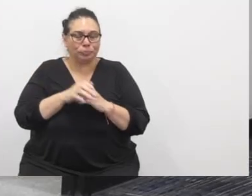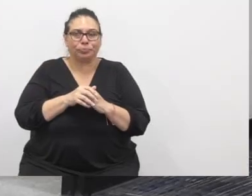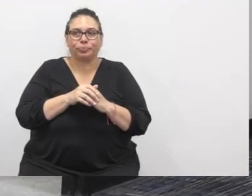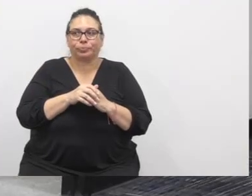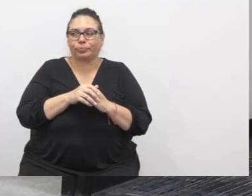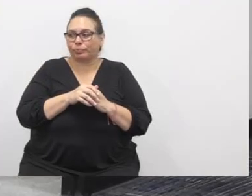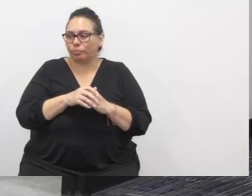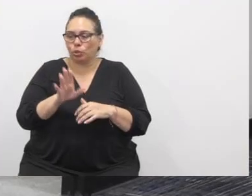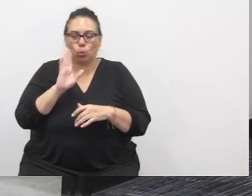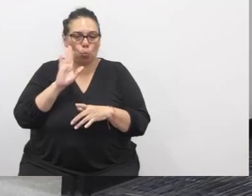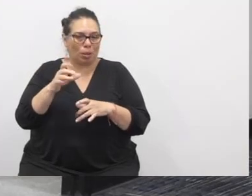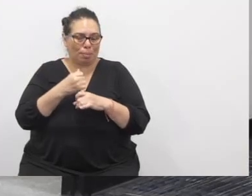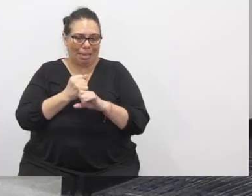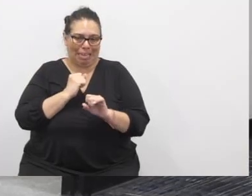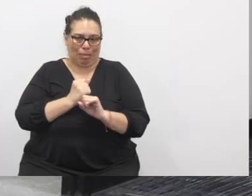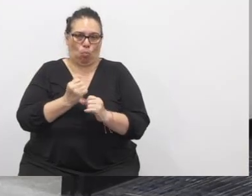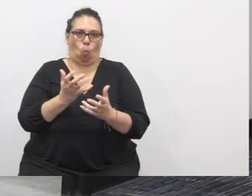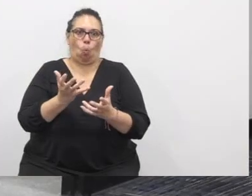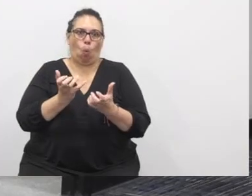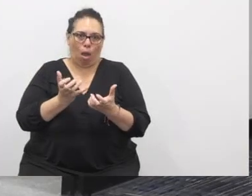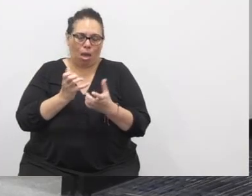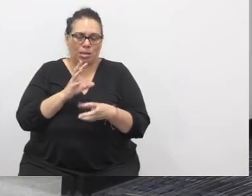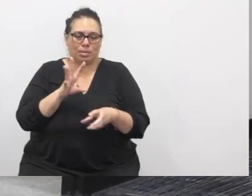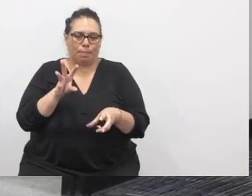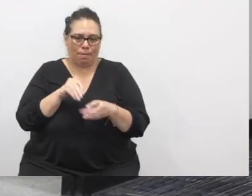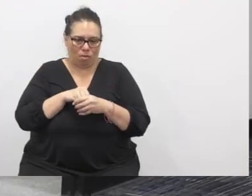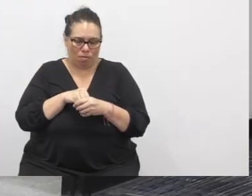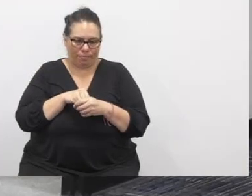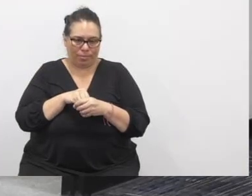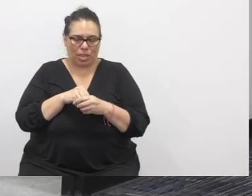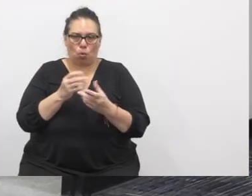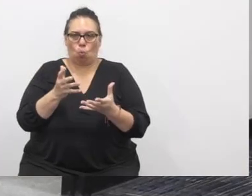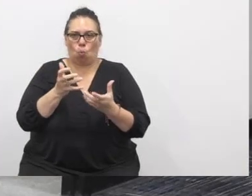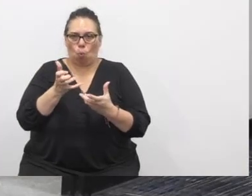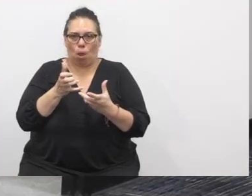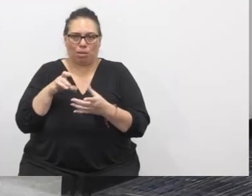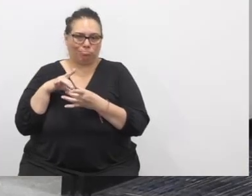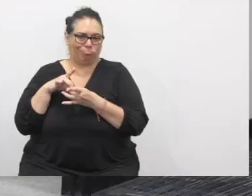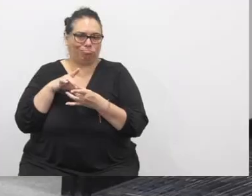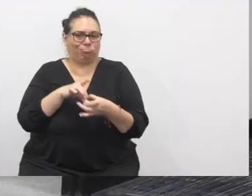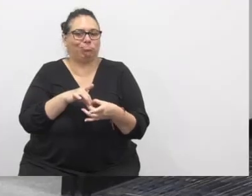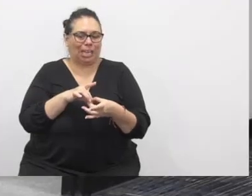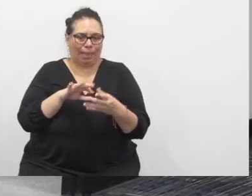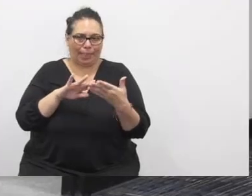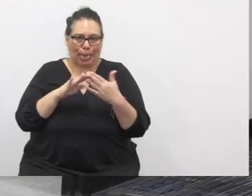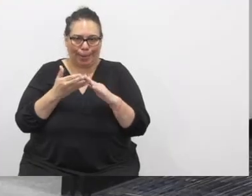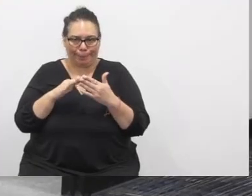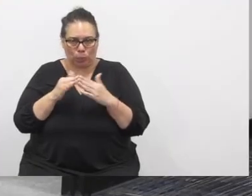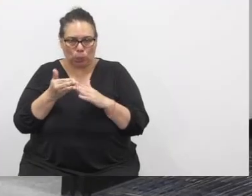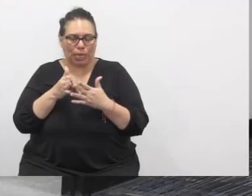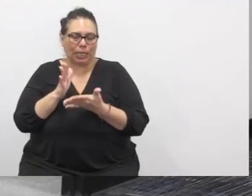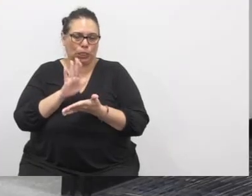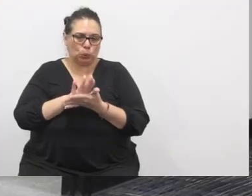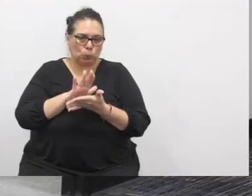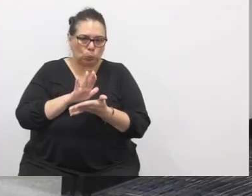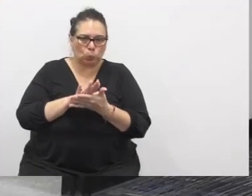will make them want to be involved and want to be a part of the community at their school, in the district, in the city.